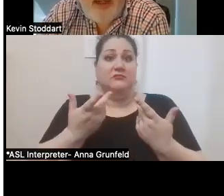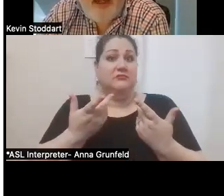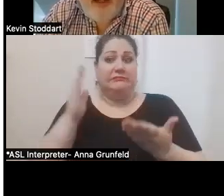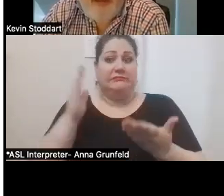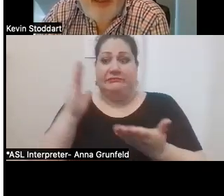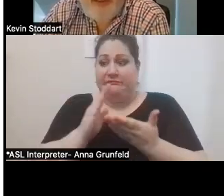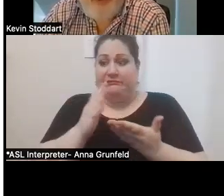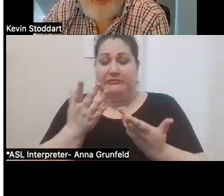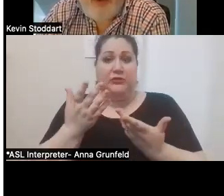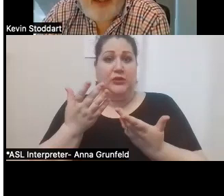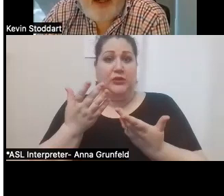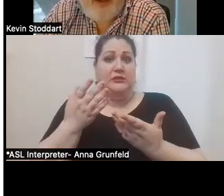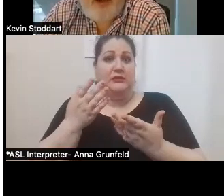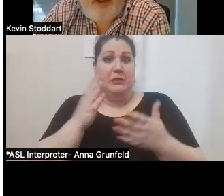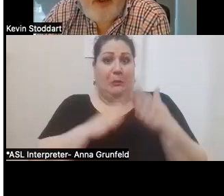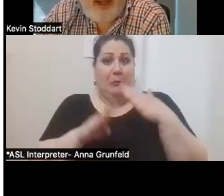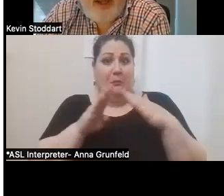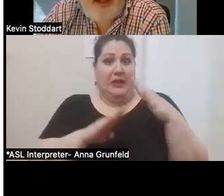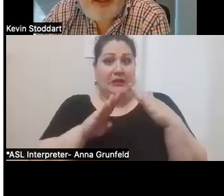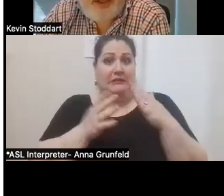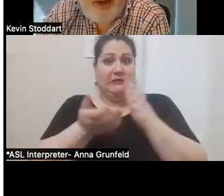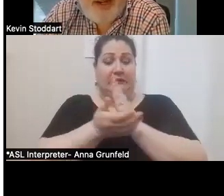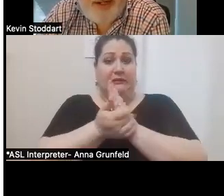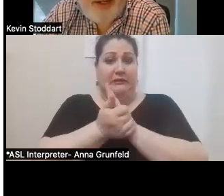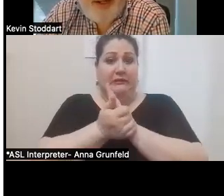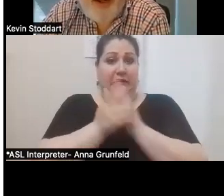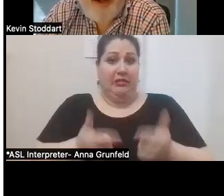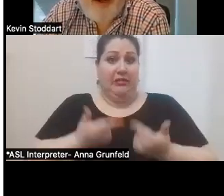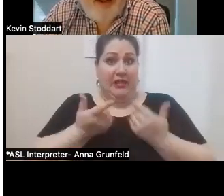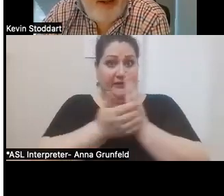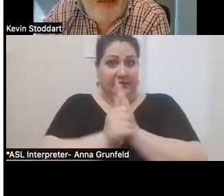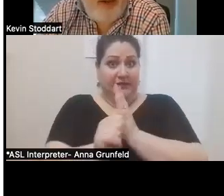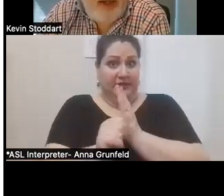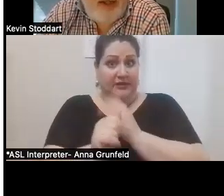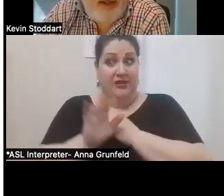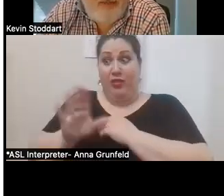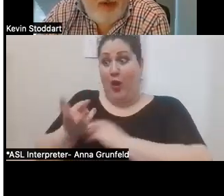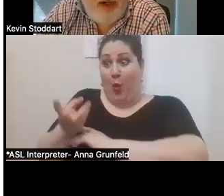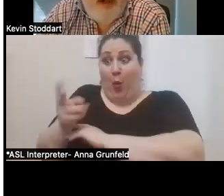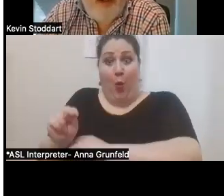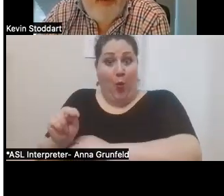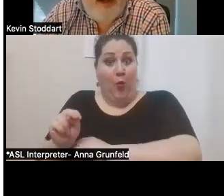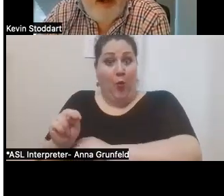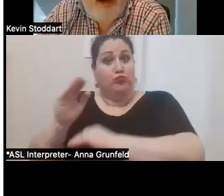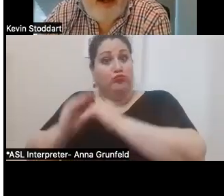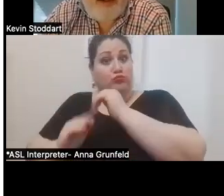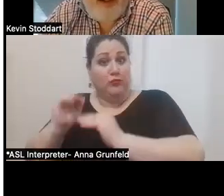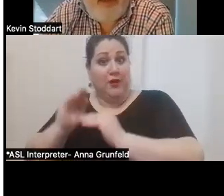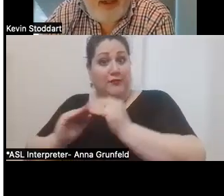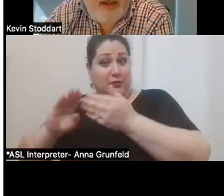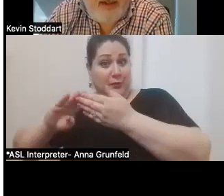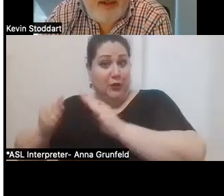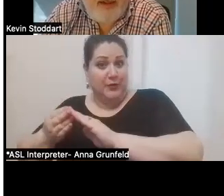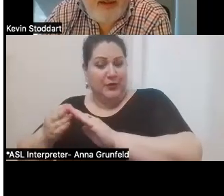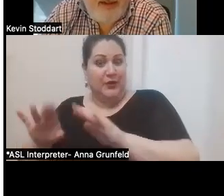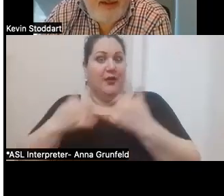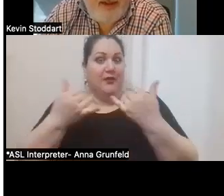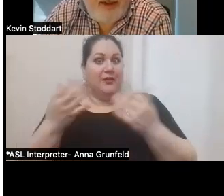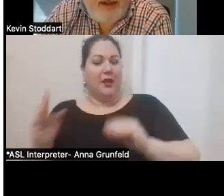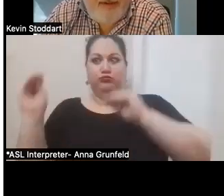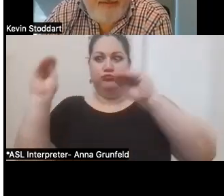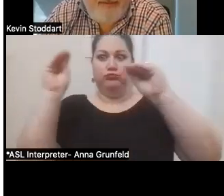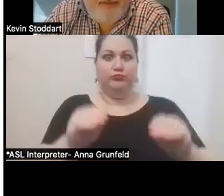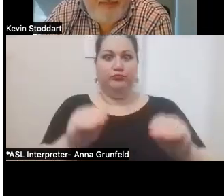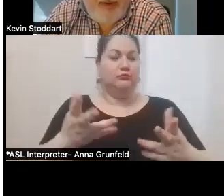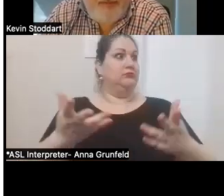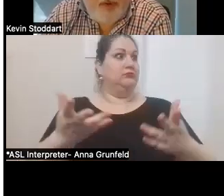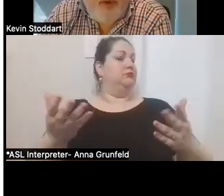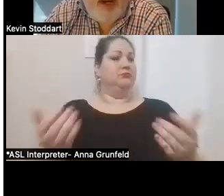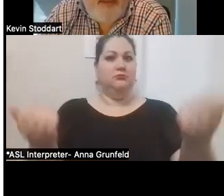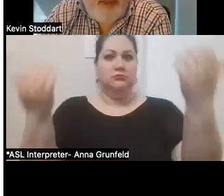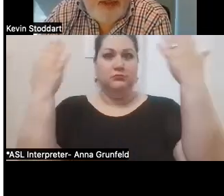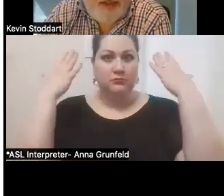let alone in a new and strange community where their academic program is.